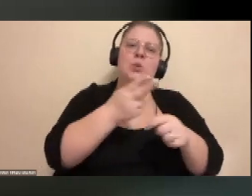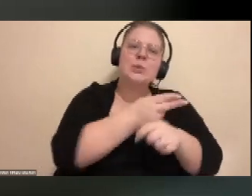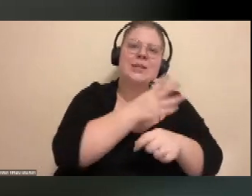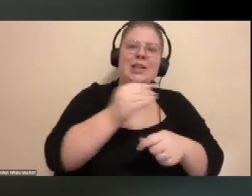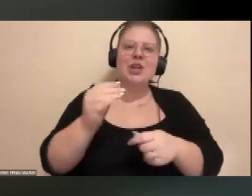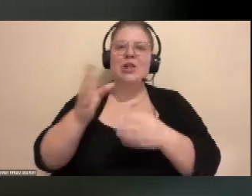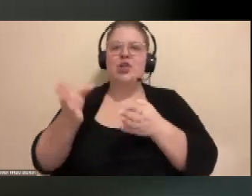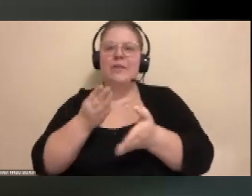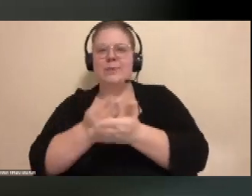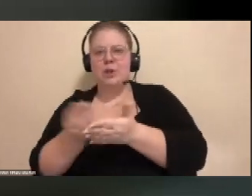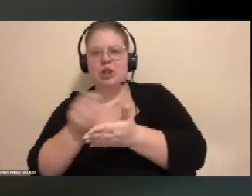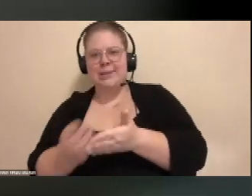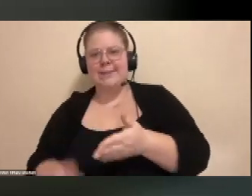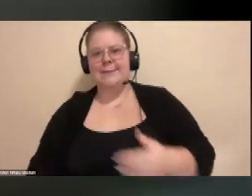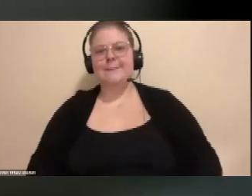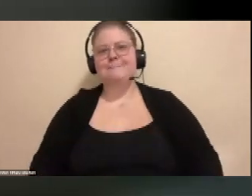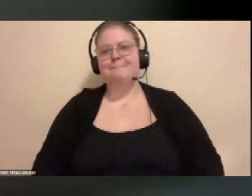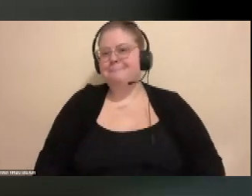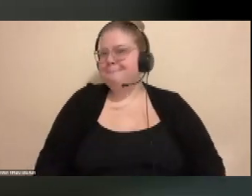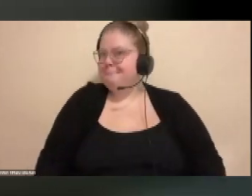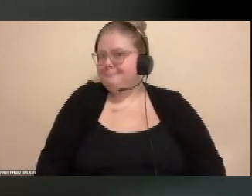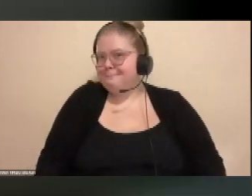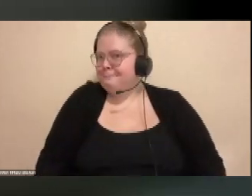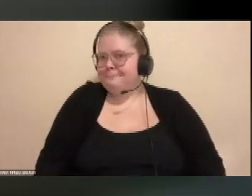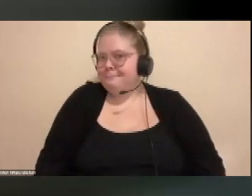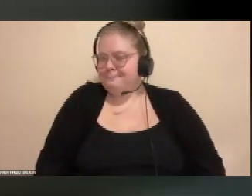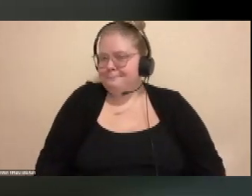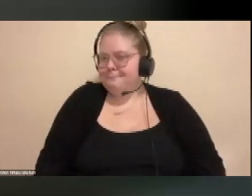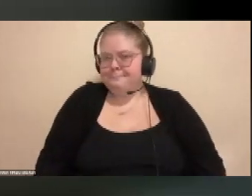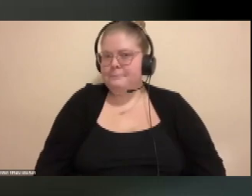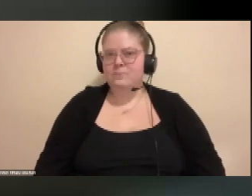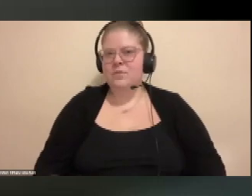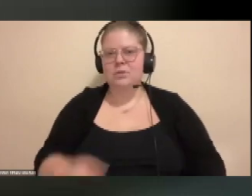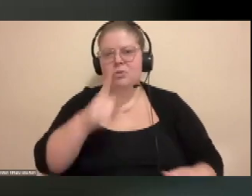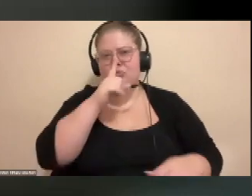And to me, those are extremely shallow measures